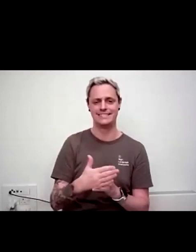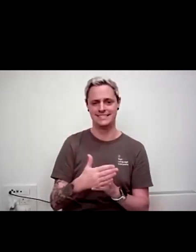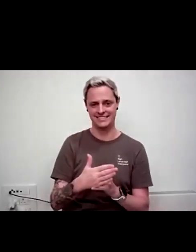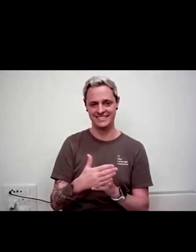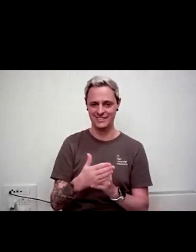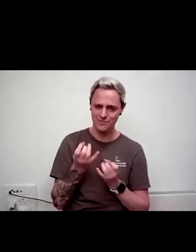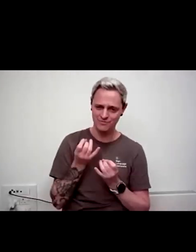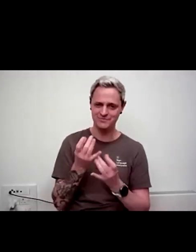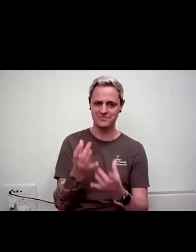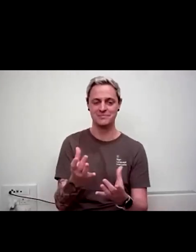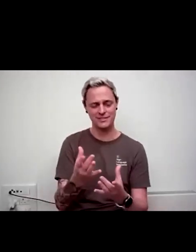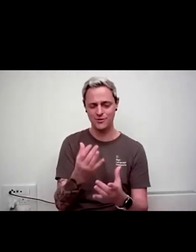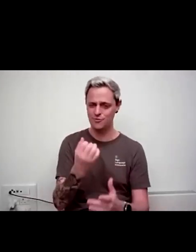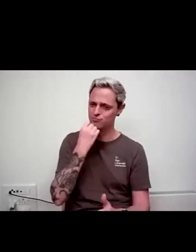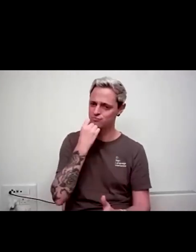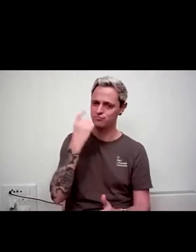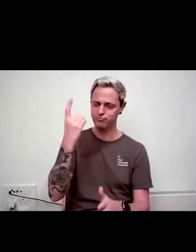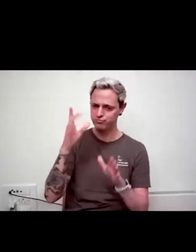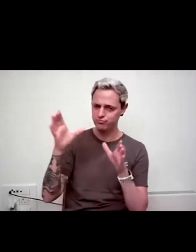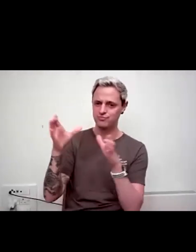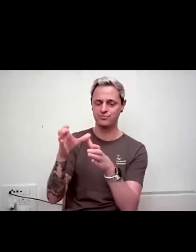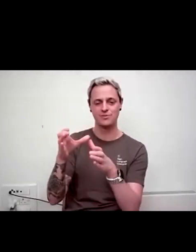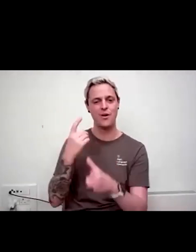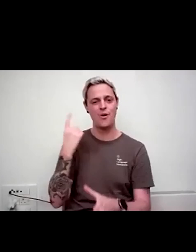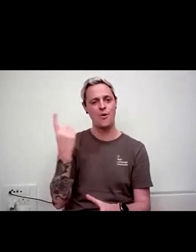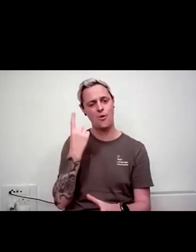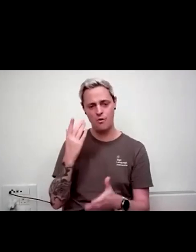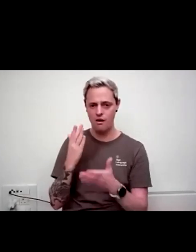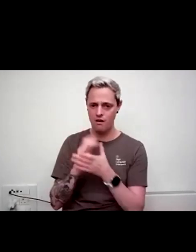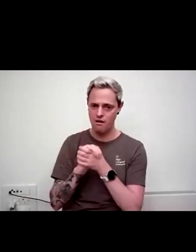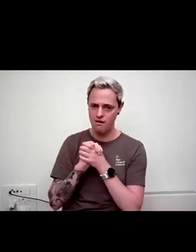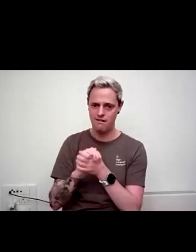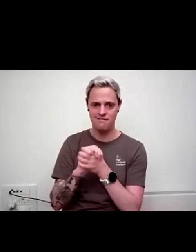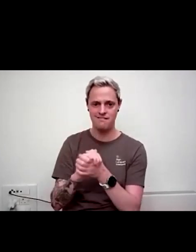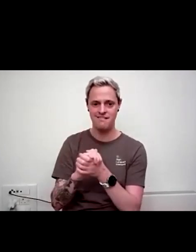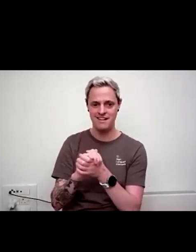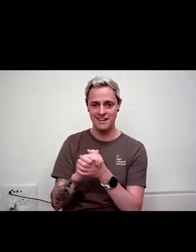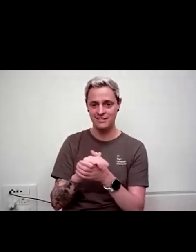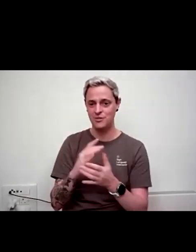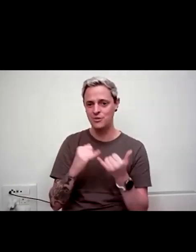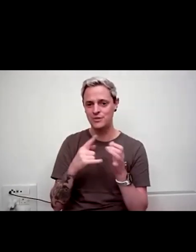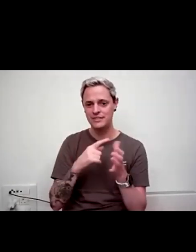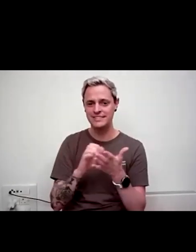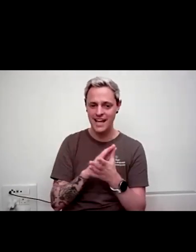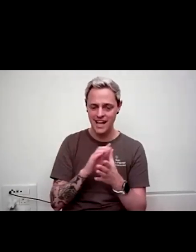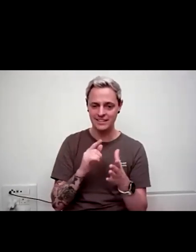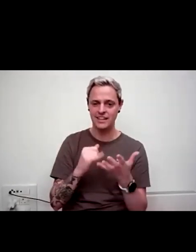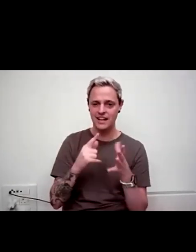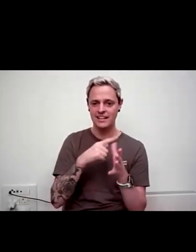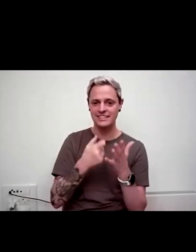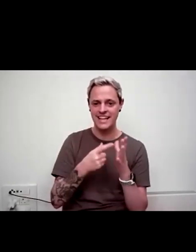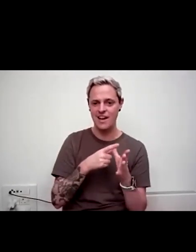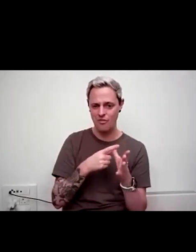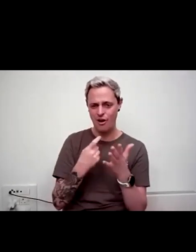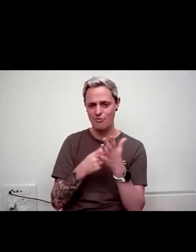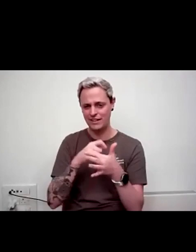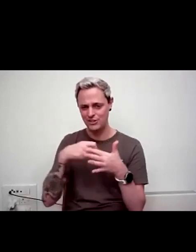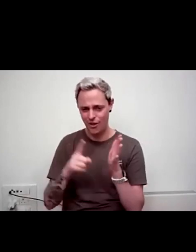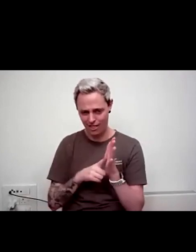To more than anyone else, I want to express my deep credits to Sarah Mannen and Rachel Danley. Maybe you can switch on your cameras